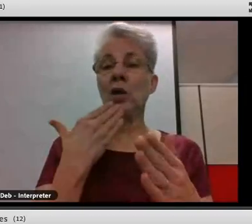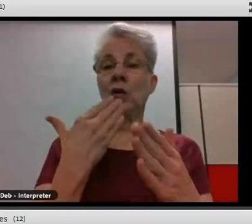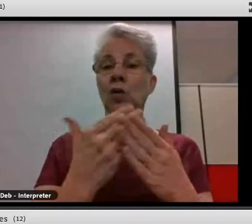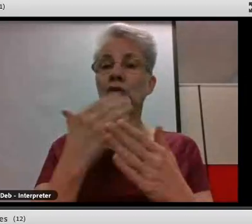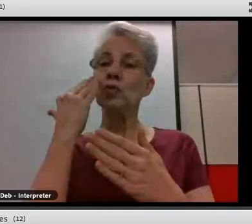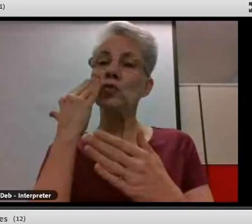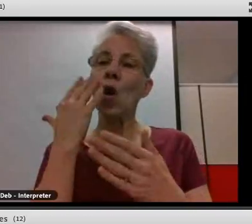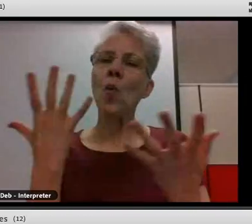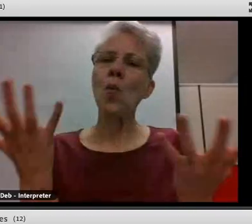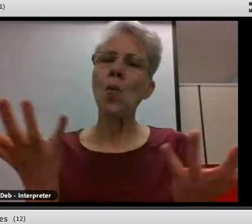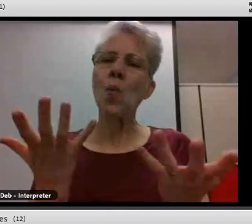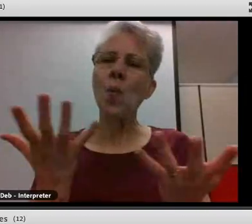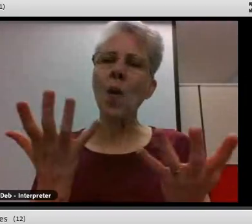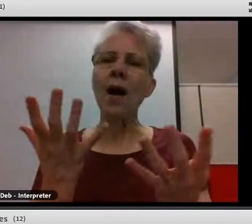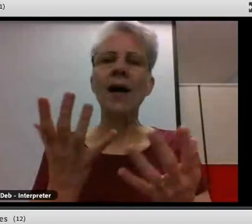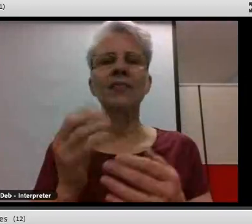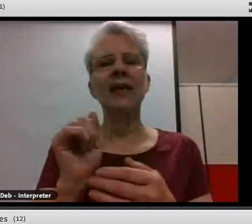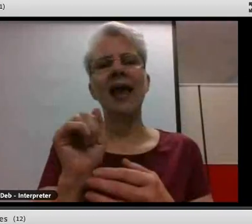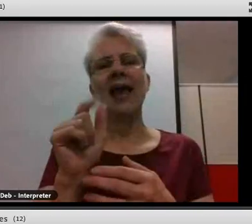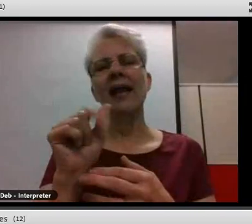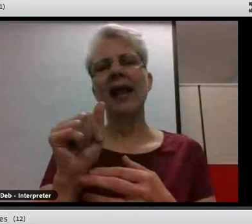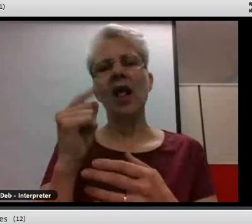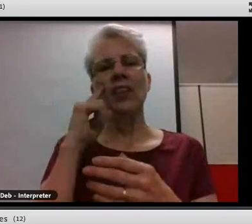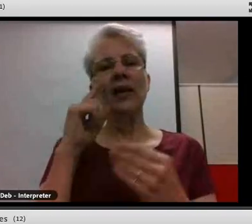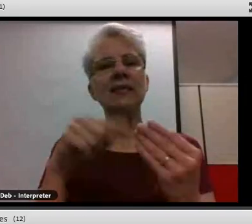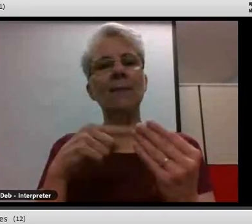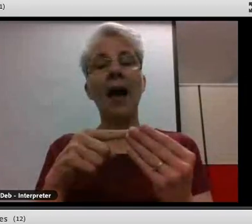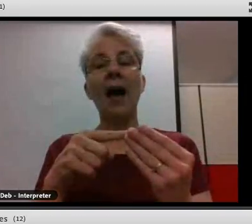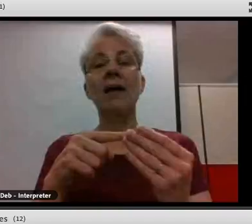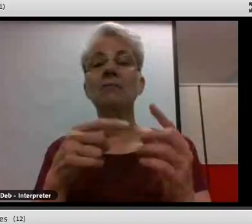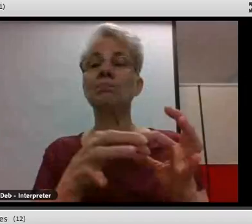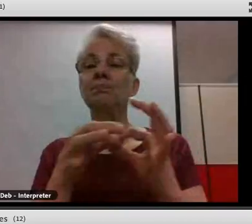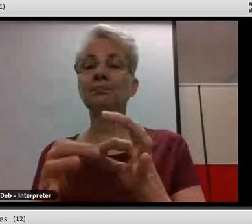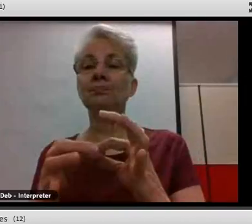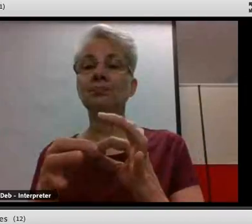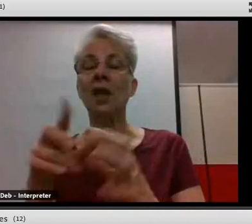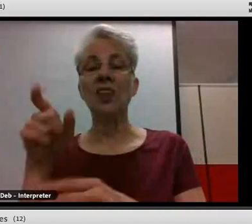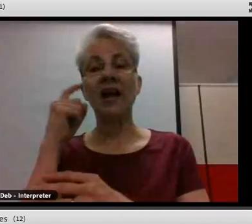So why should we focus on accessibility in libraries?